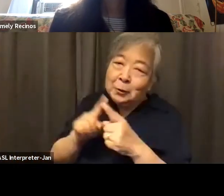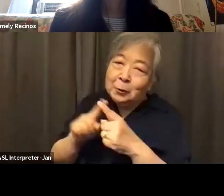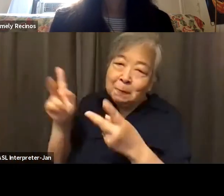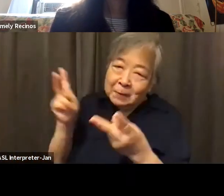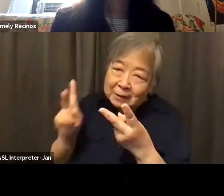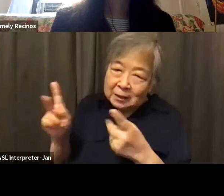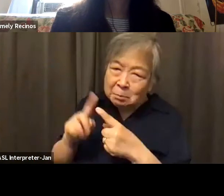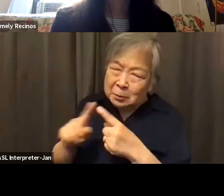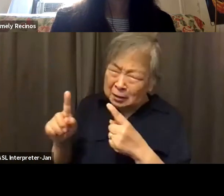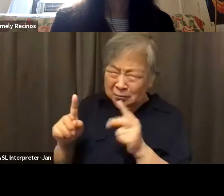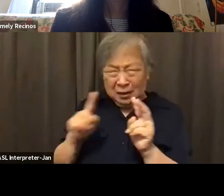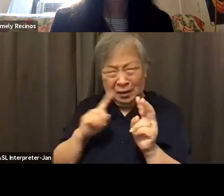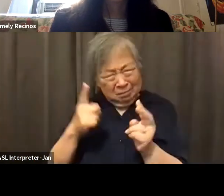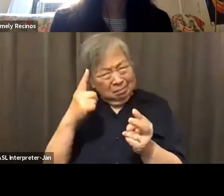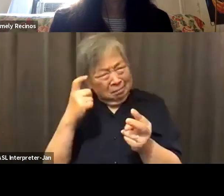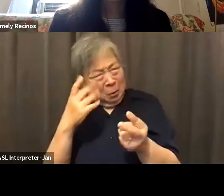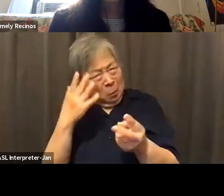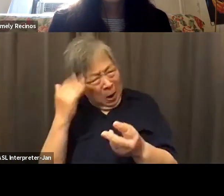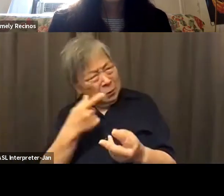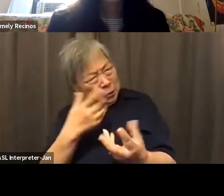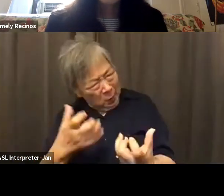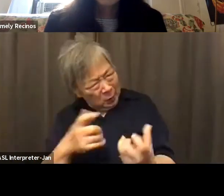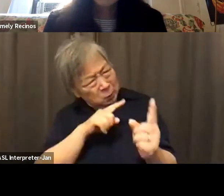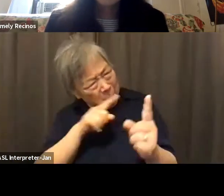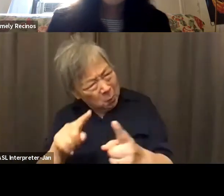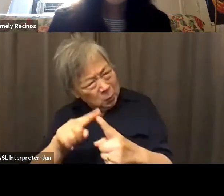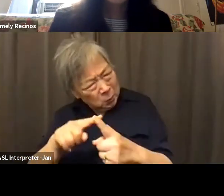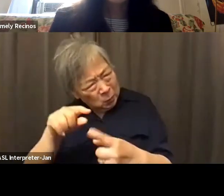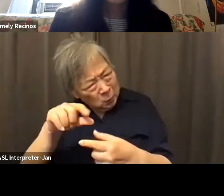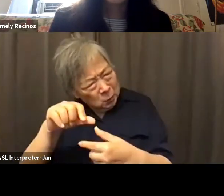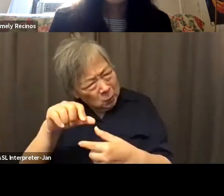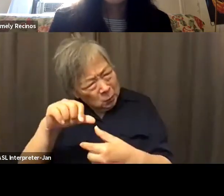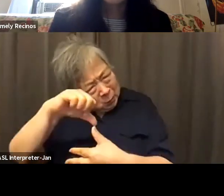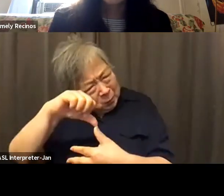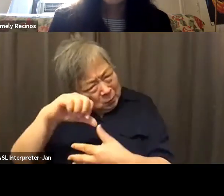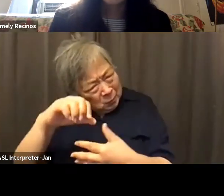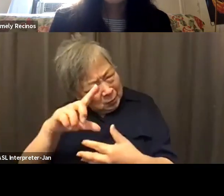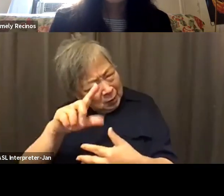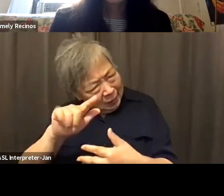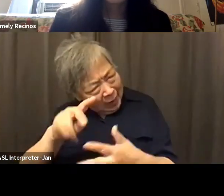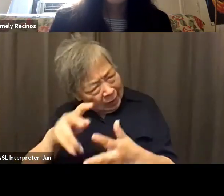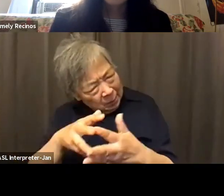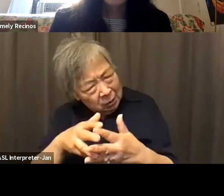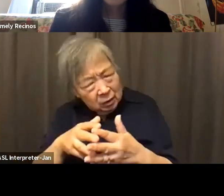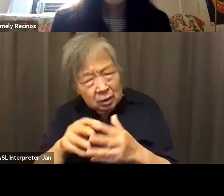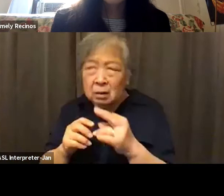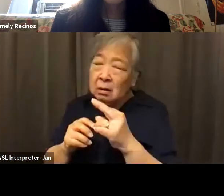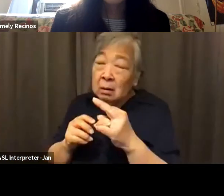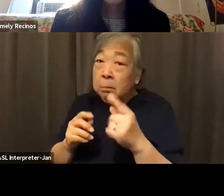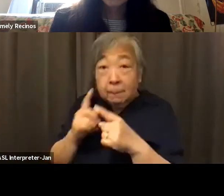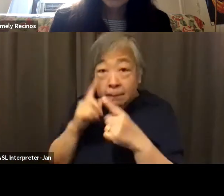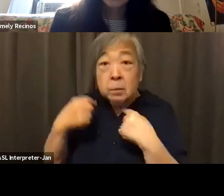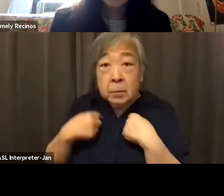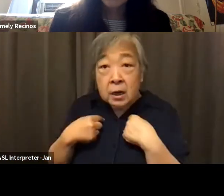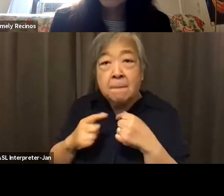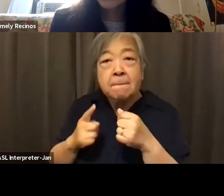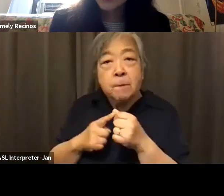And so for me, being first generation American, I always have been interested in the politics